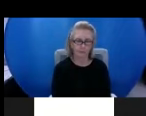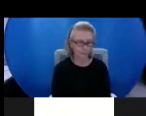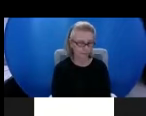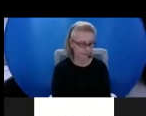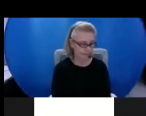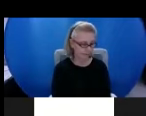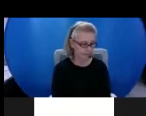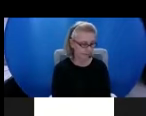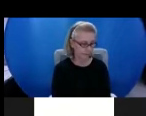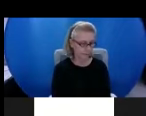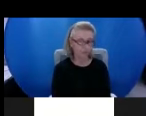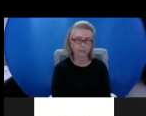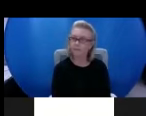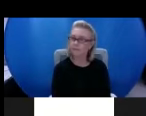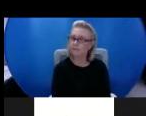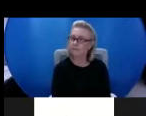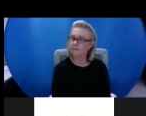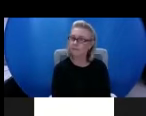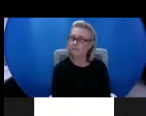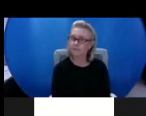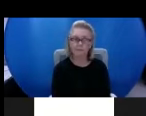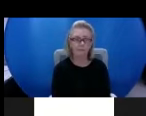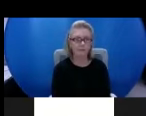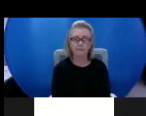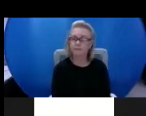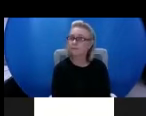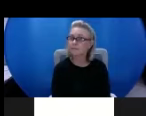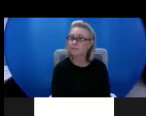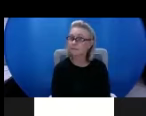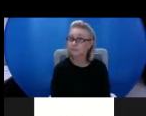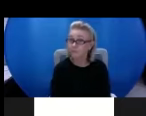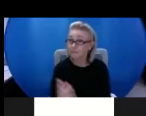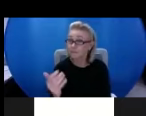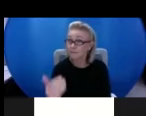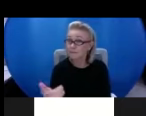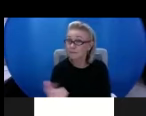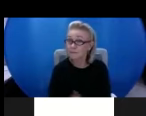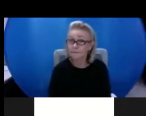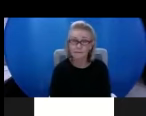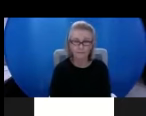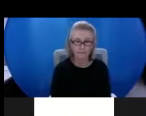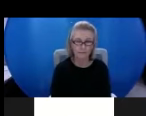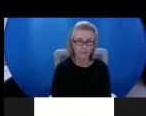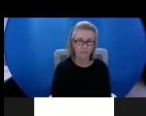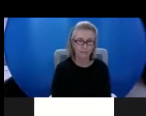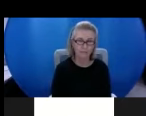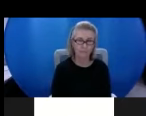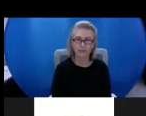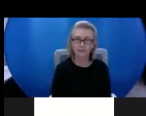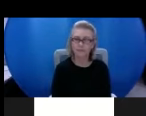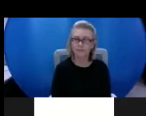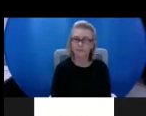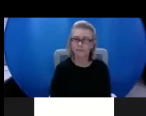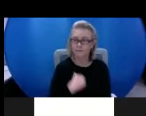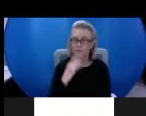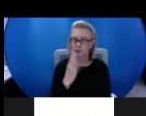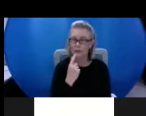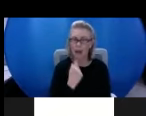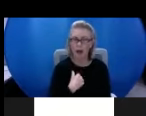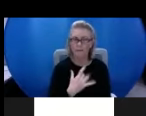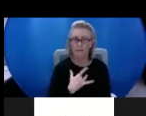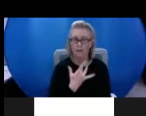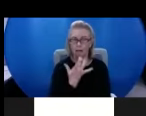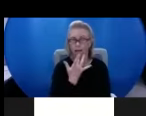I think, would I—oh I'm sorry. Go ahead. I was going to say, I feel lucky that throughout